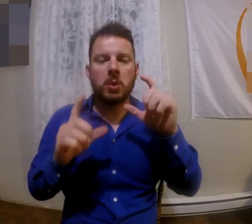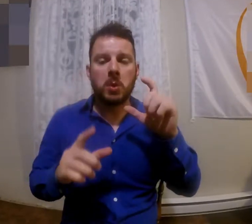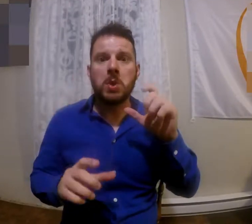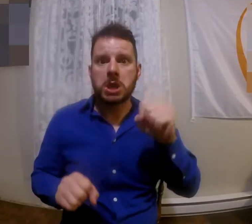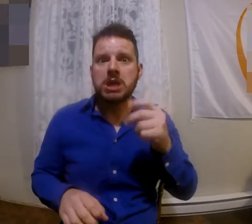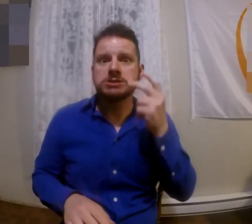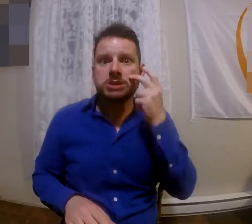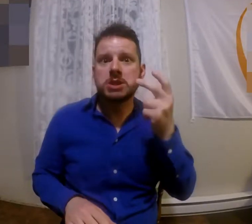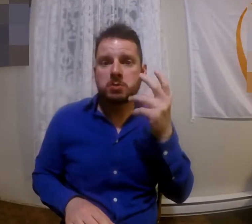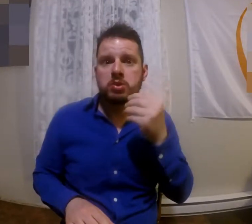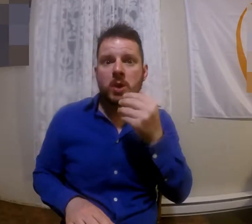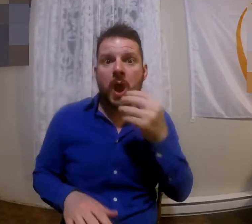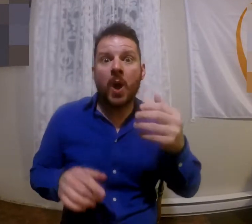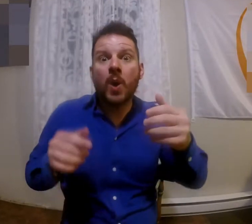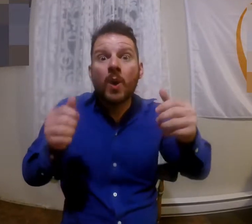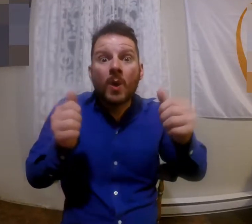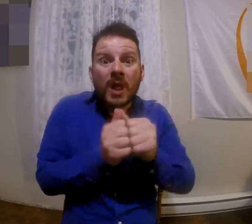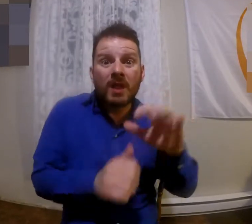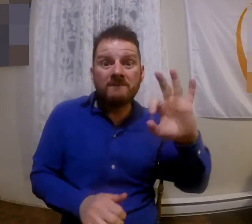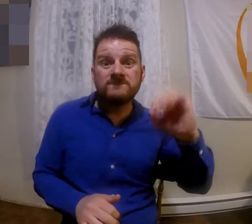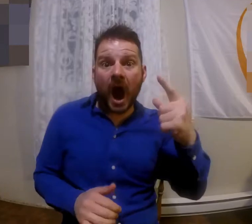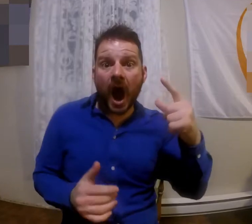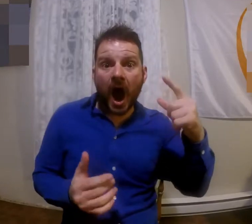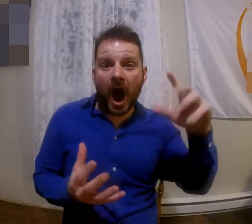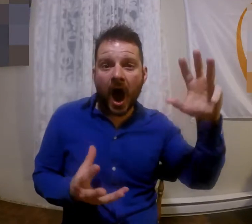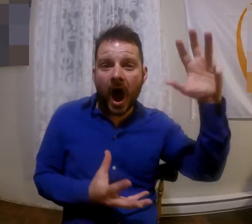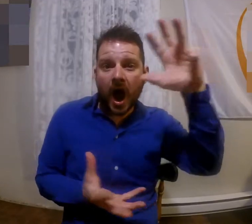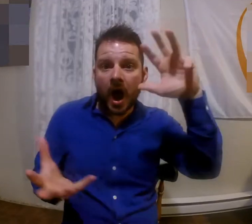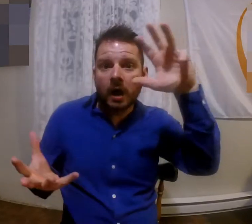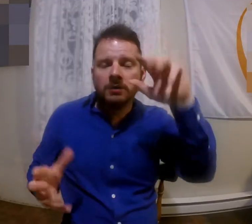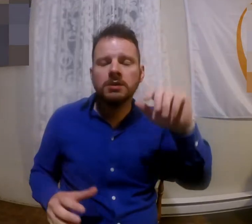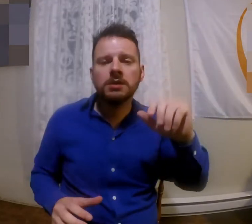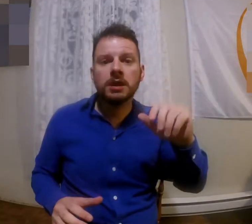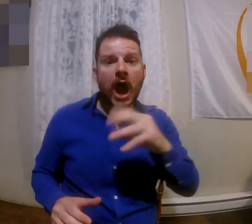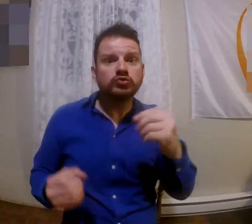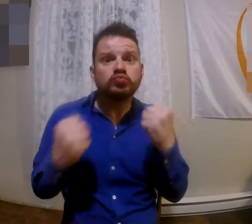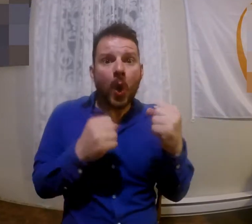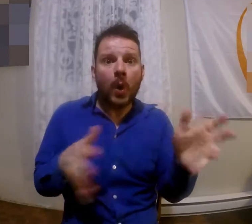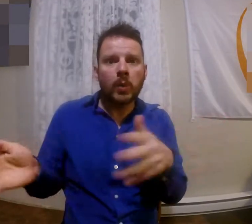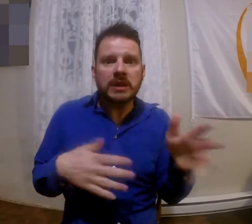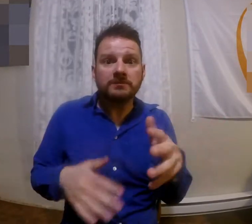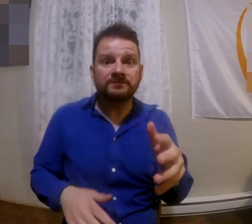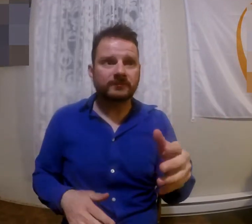We were able see it pretty good with a fog and strong wind